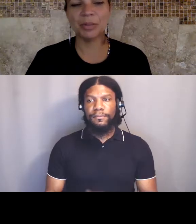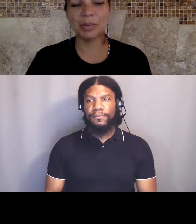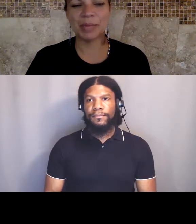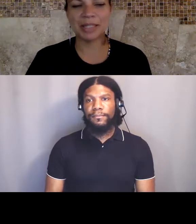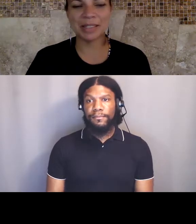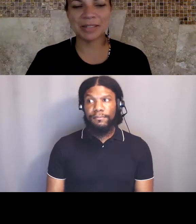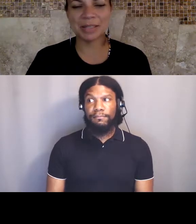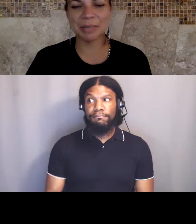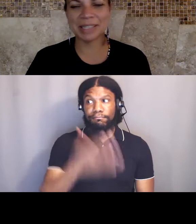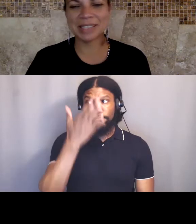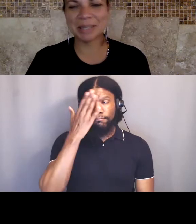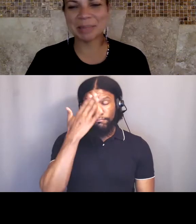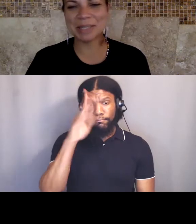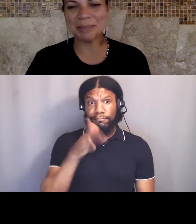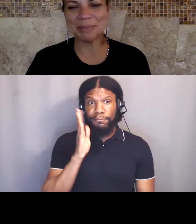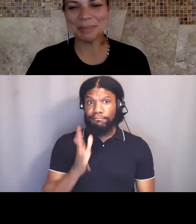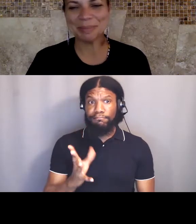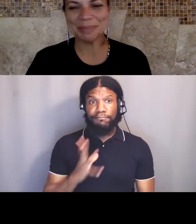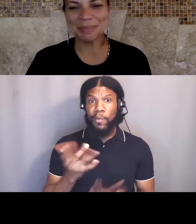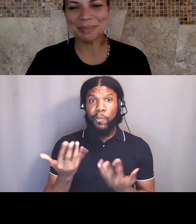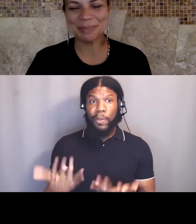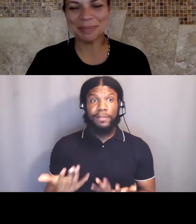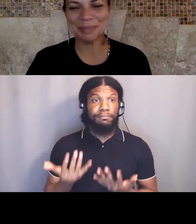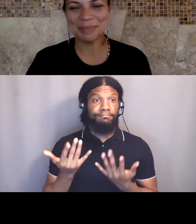You know, we'll wait until somebody steps up.